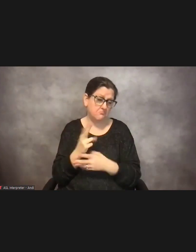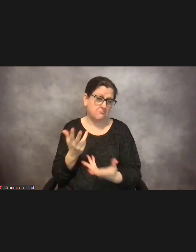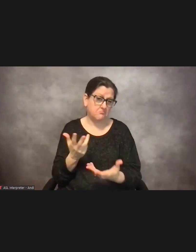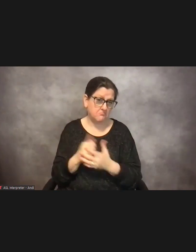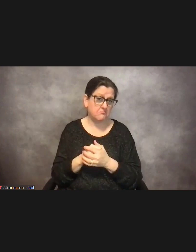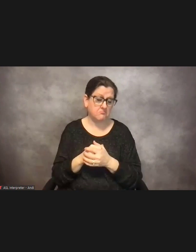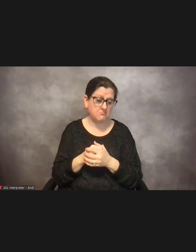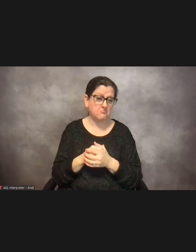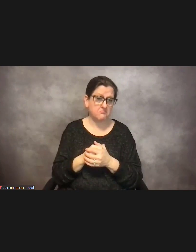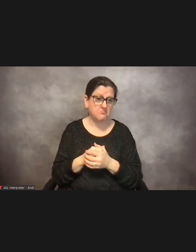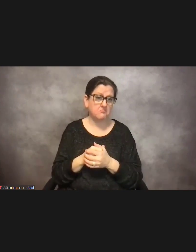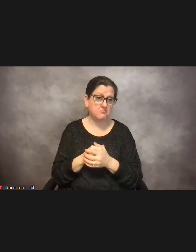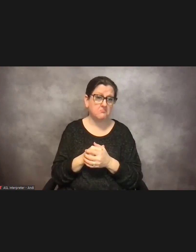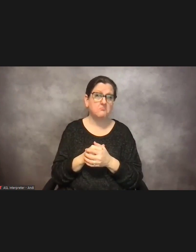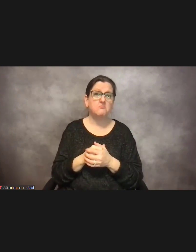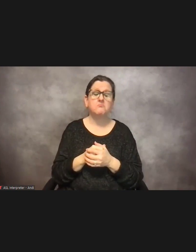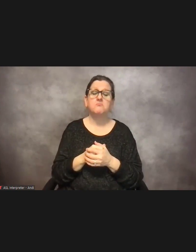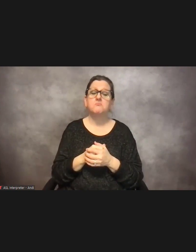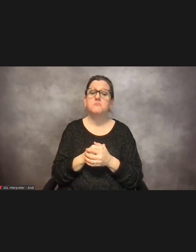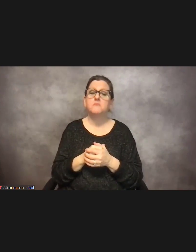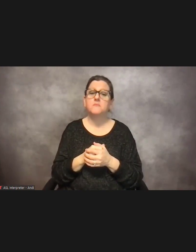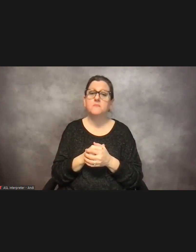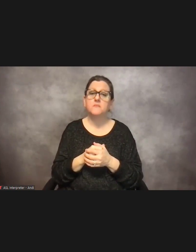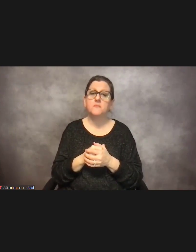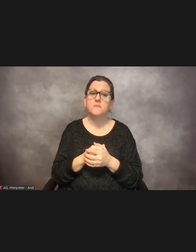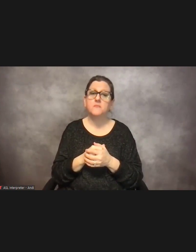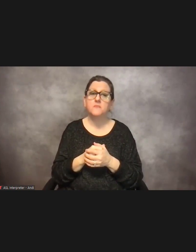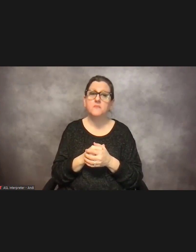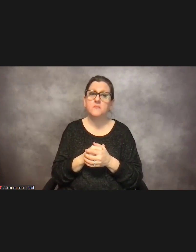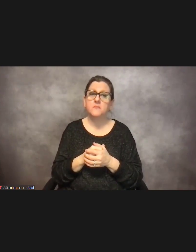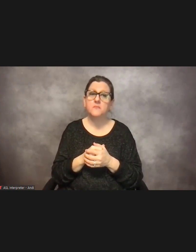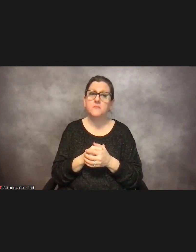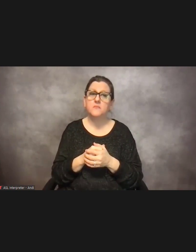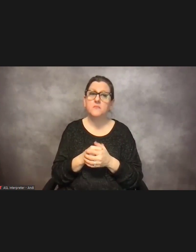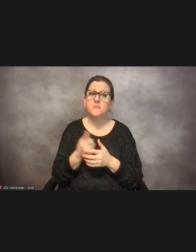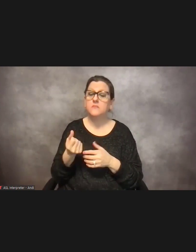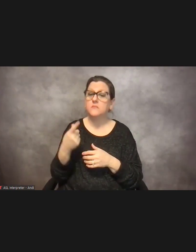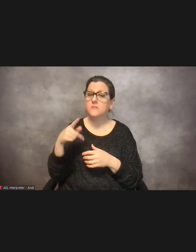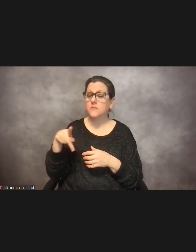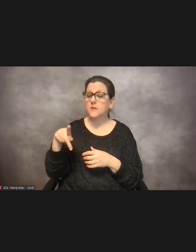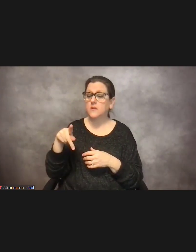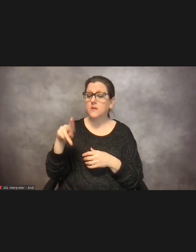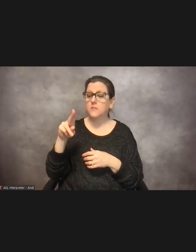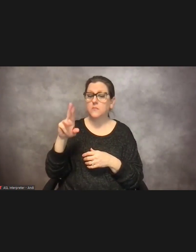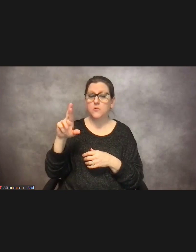tone screening, and we want to point out that pure tone screening